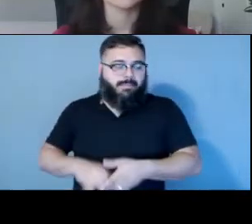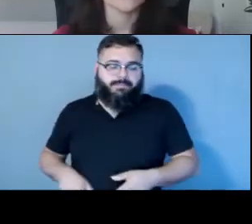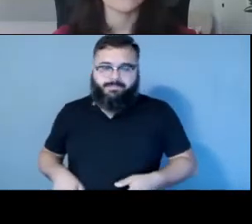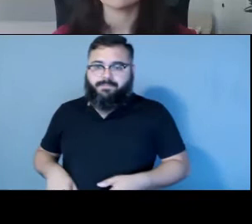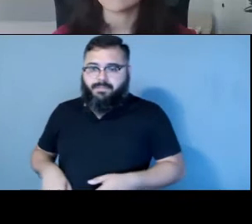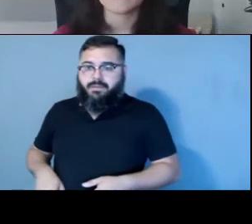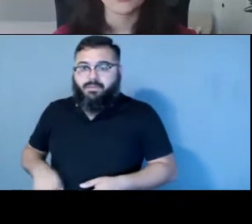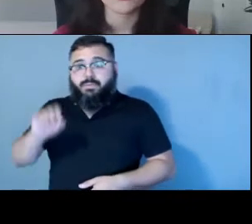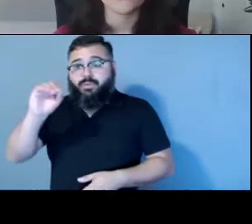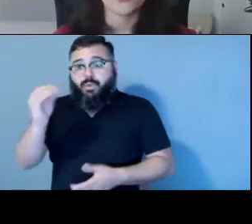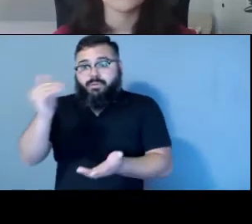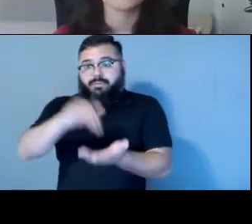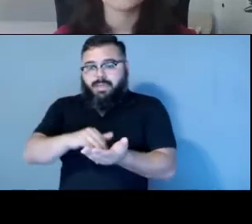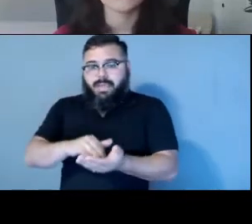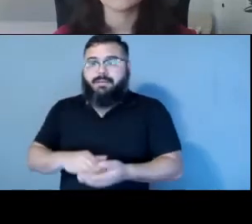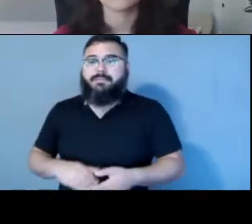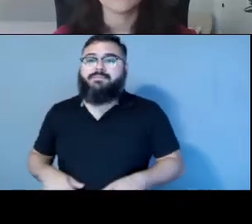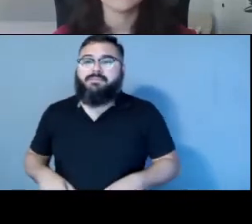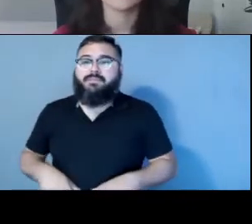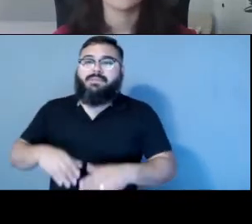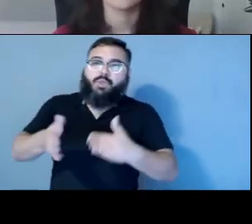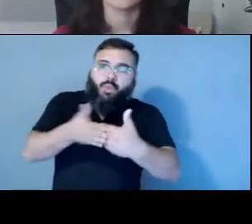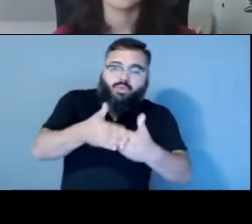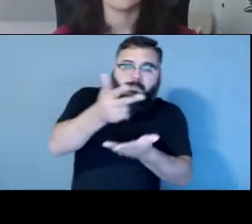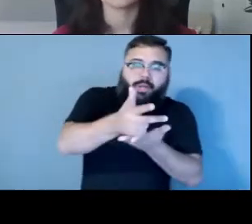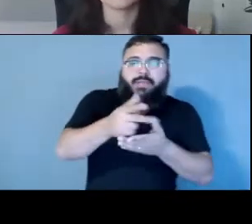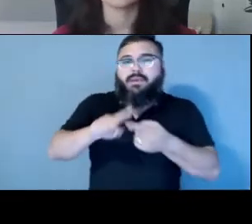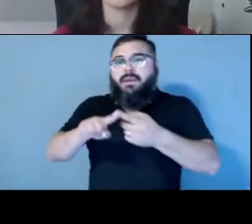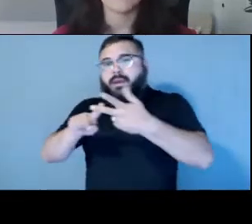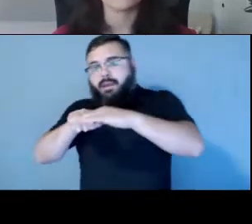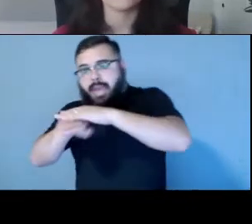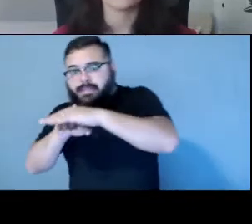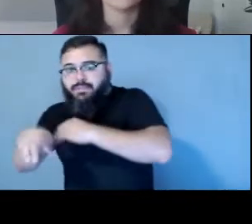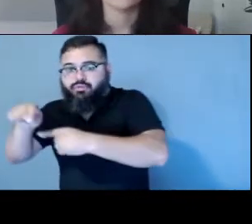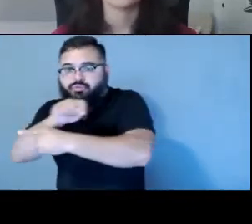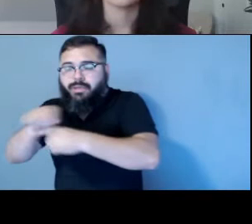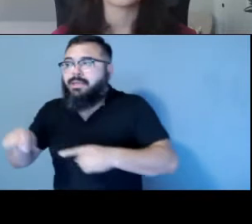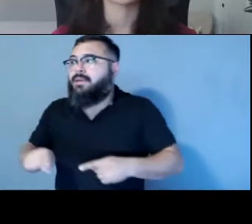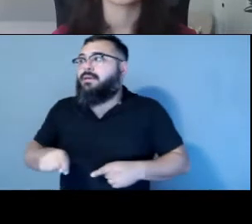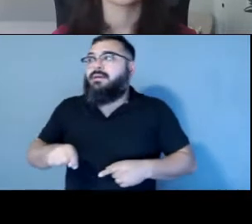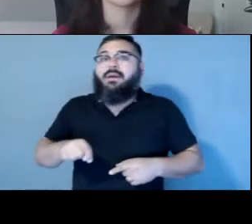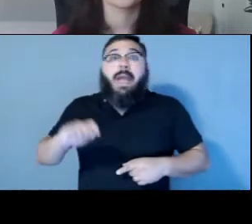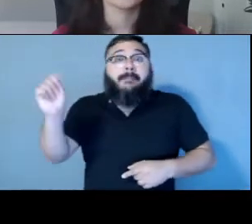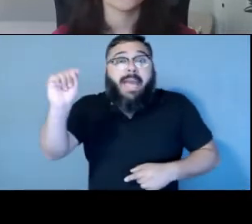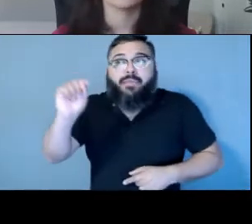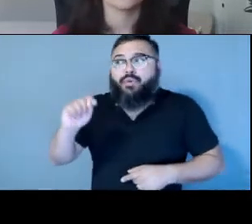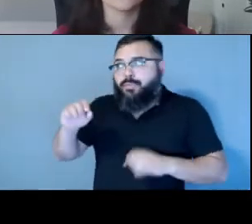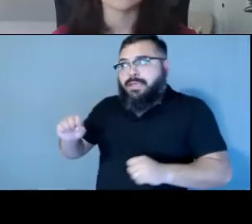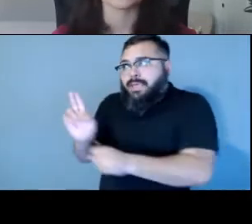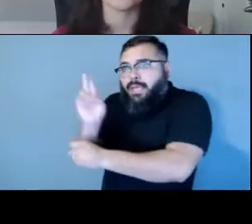And so again, things like closer parking, accessible training, an accessible bathroom things that are part of the job, but are not actually